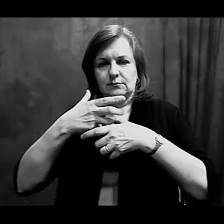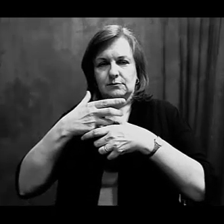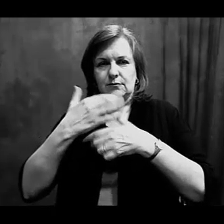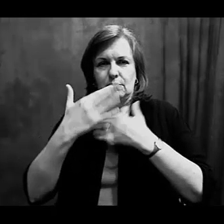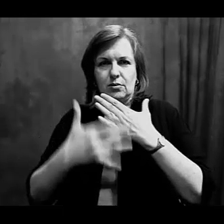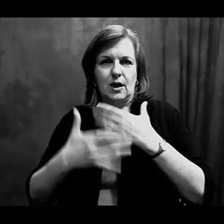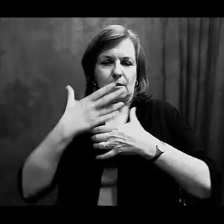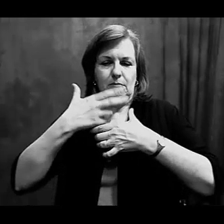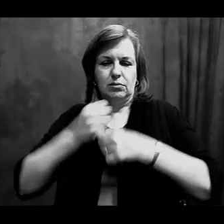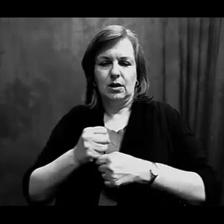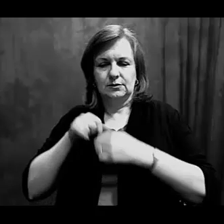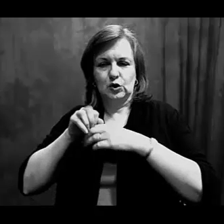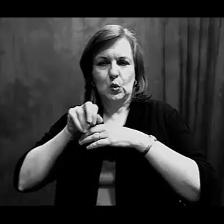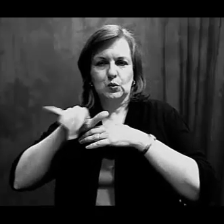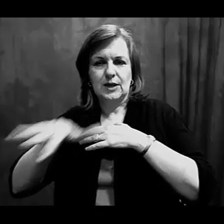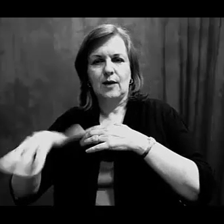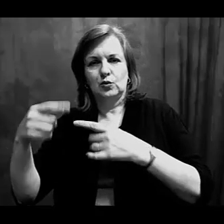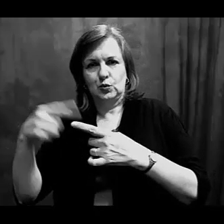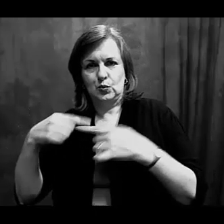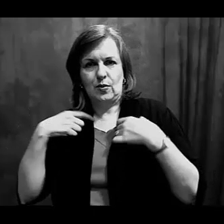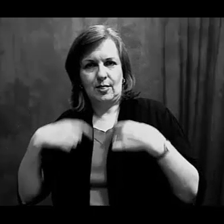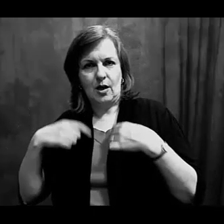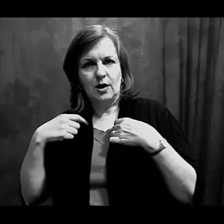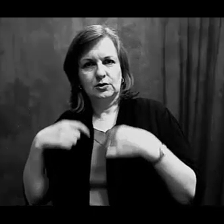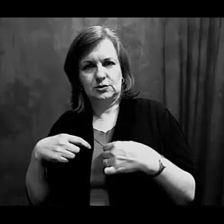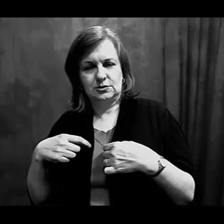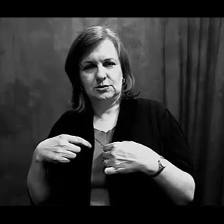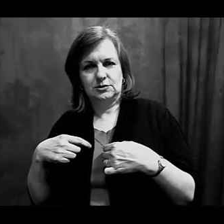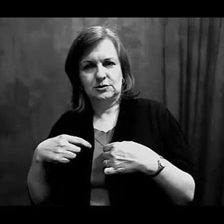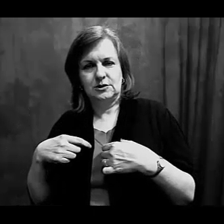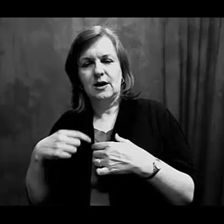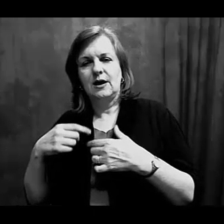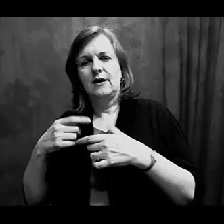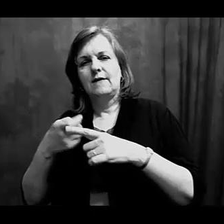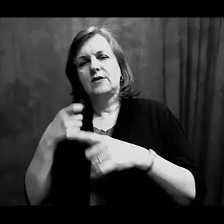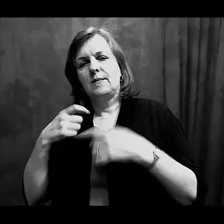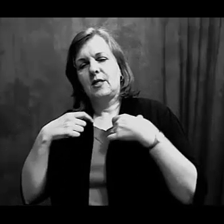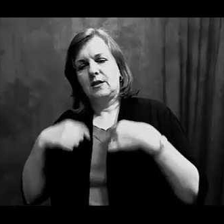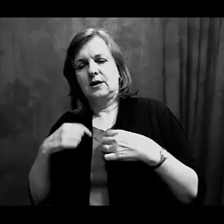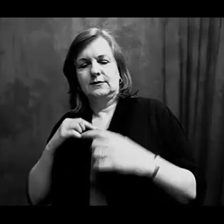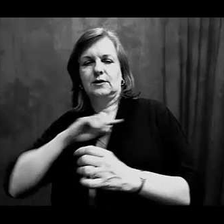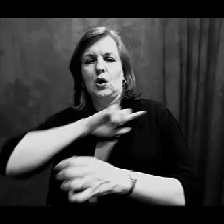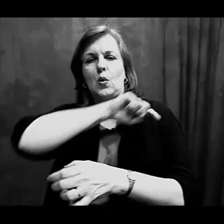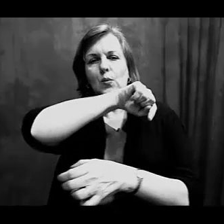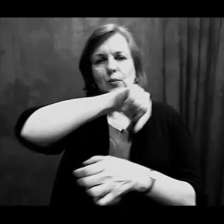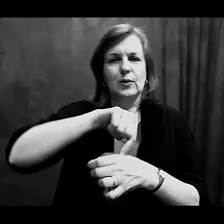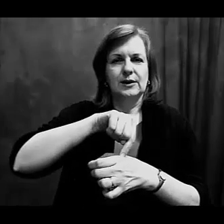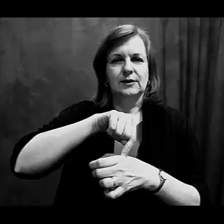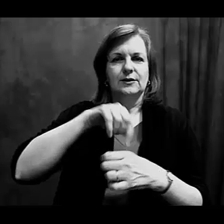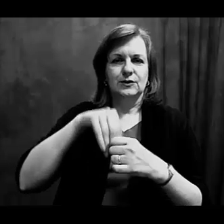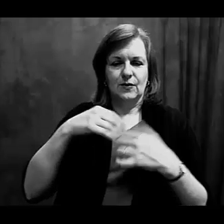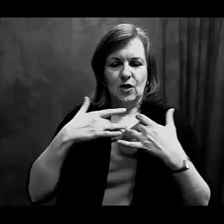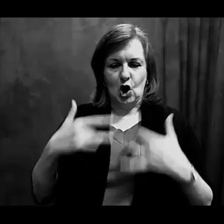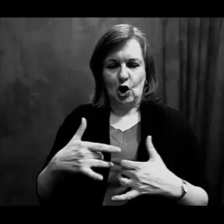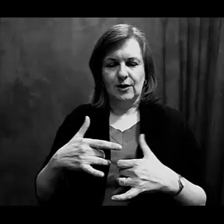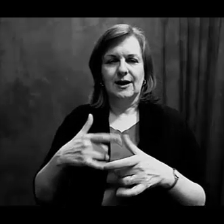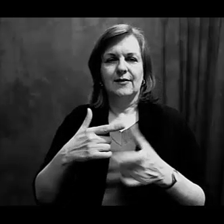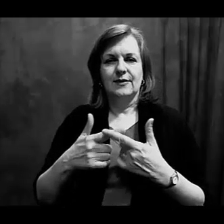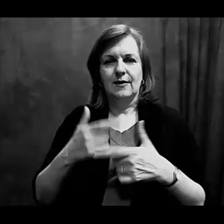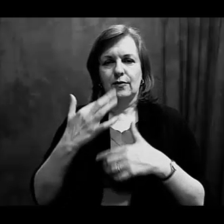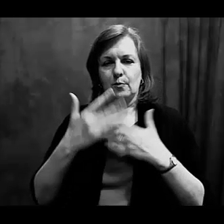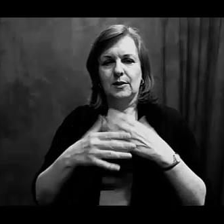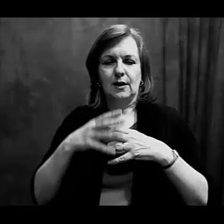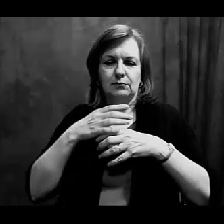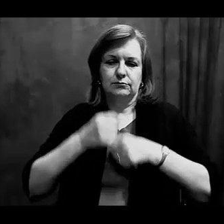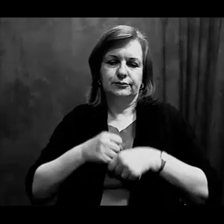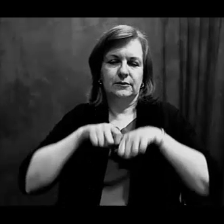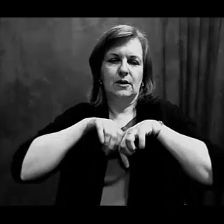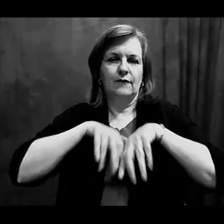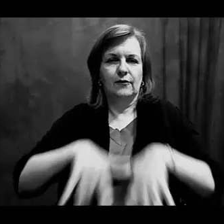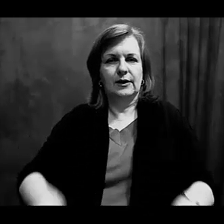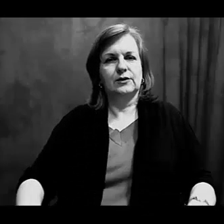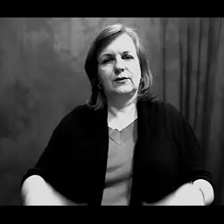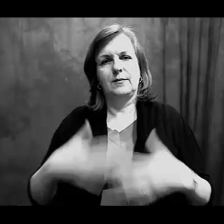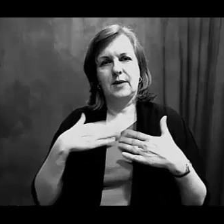to the lungs and from the lungs we are gonna come back to the heart and then from the heart back out to the body so we said